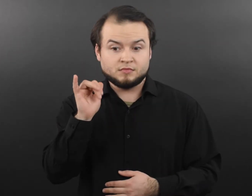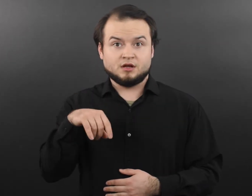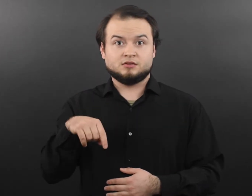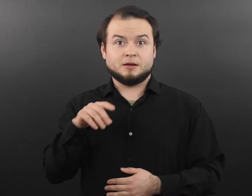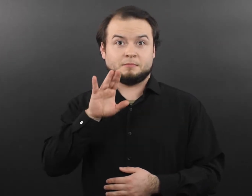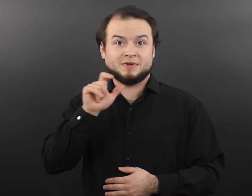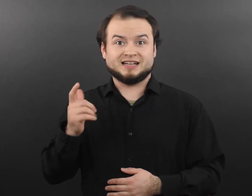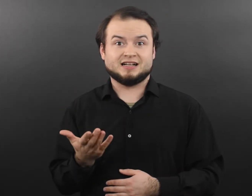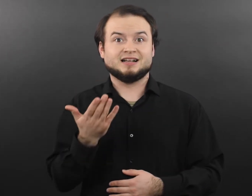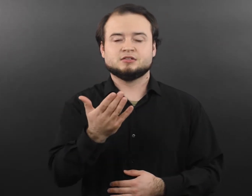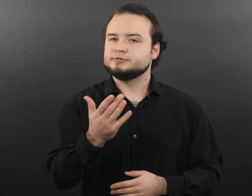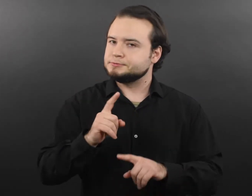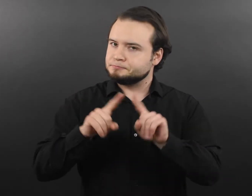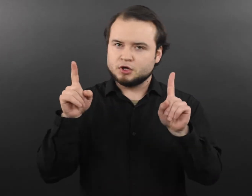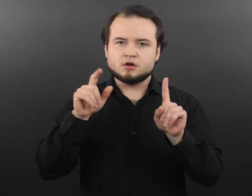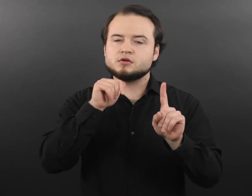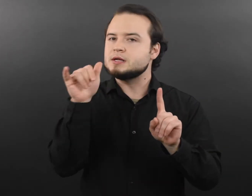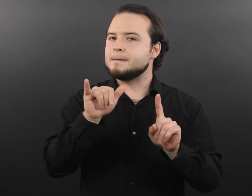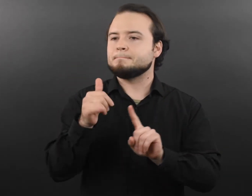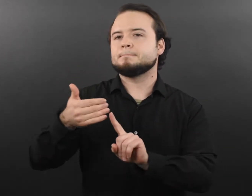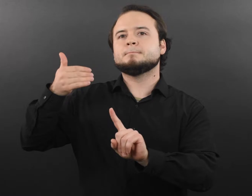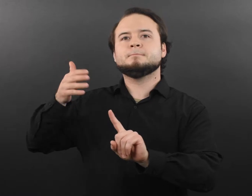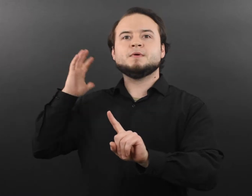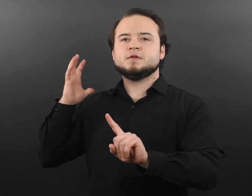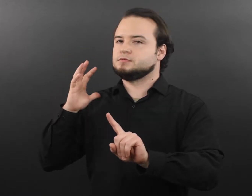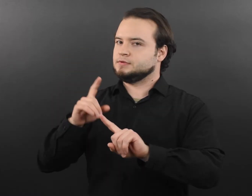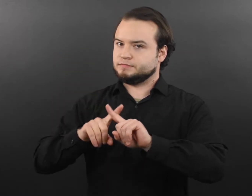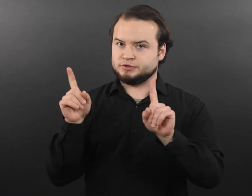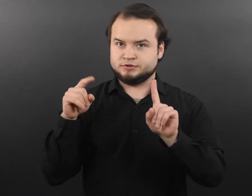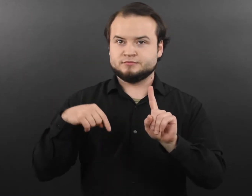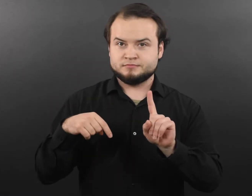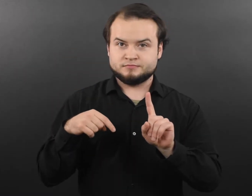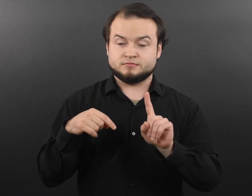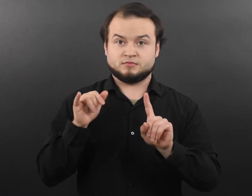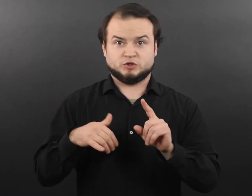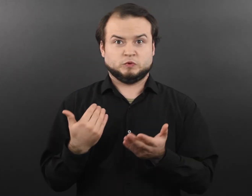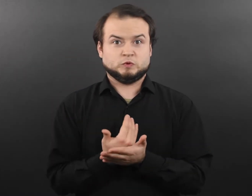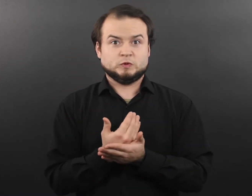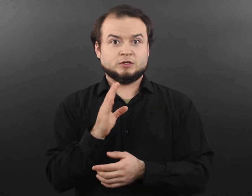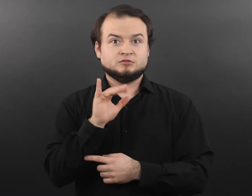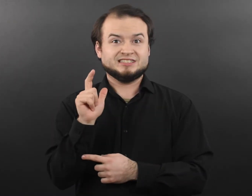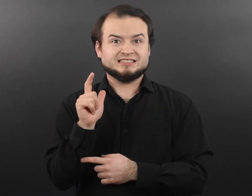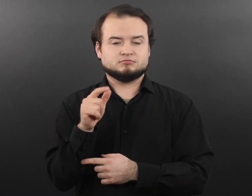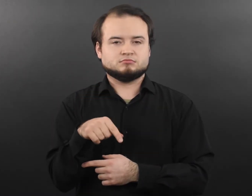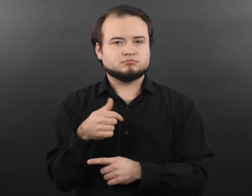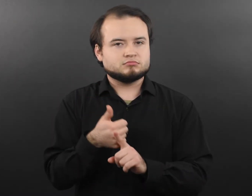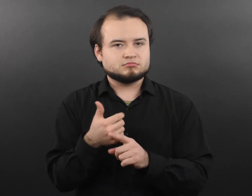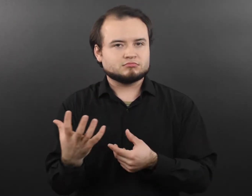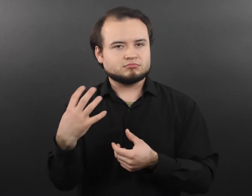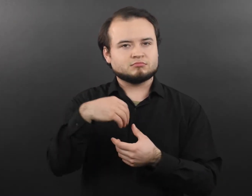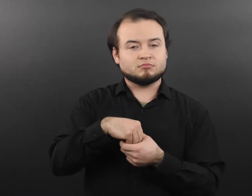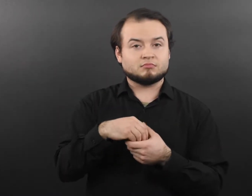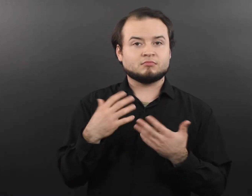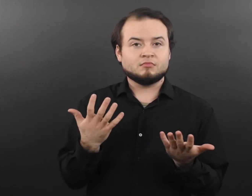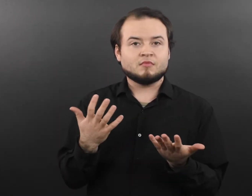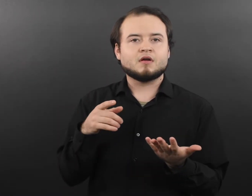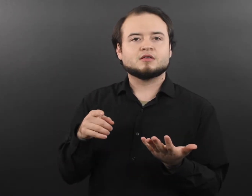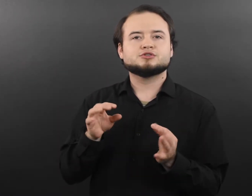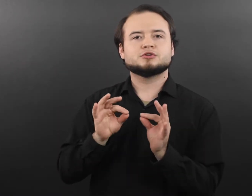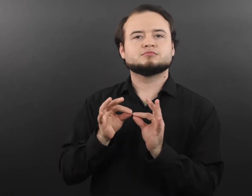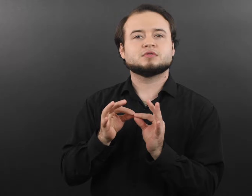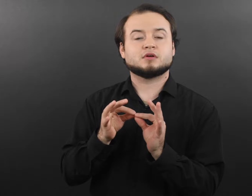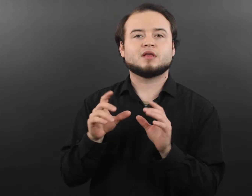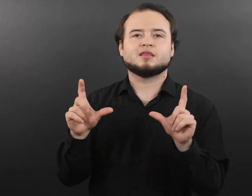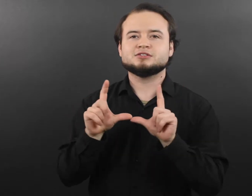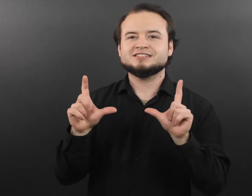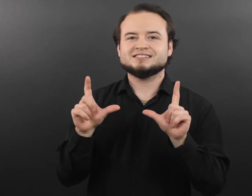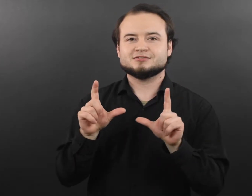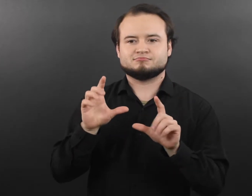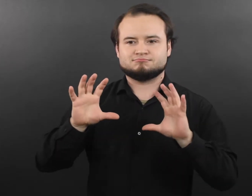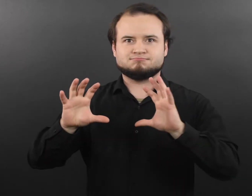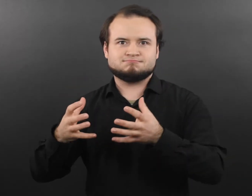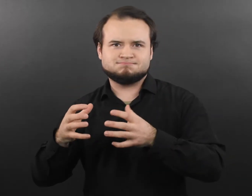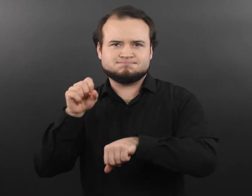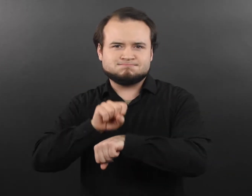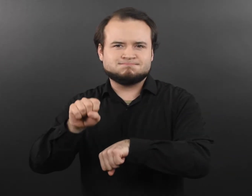This is a different bill than before. The new bill includes recommendations from the Interpreter